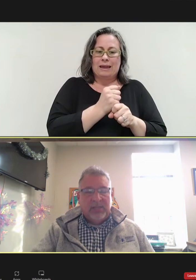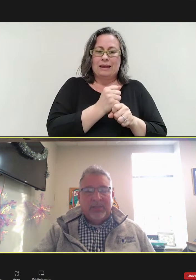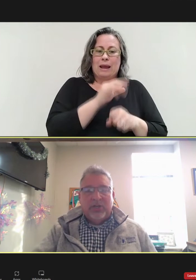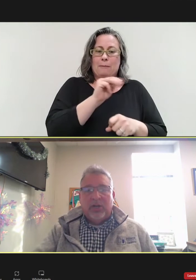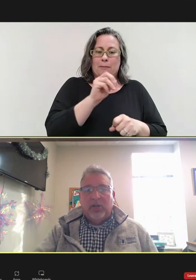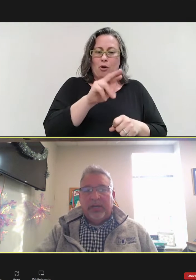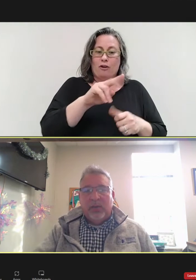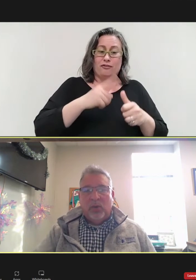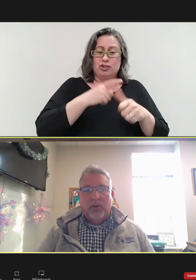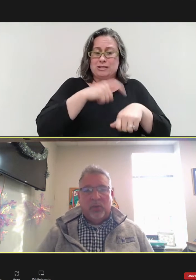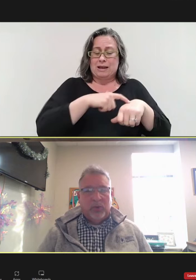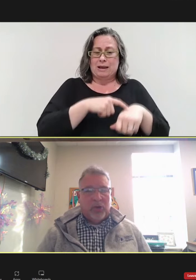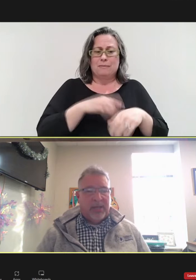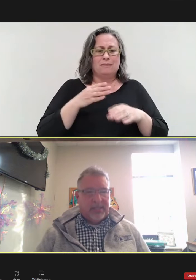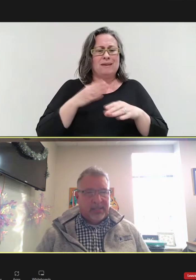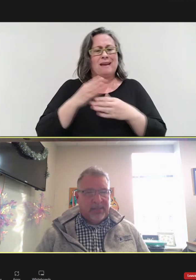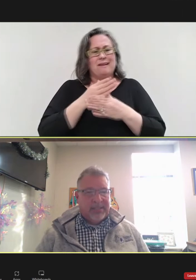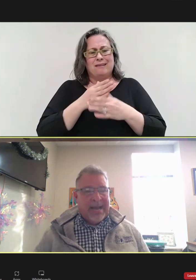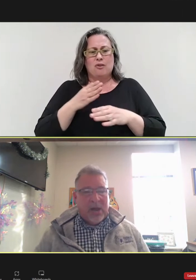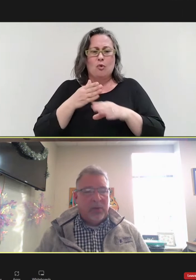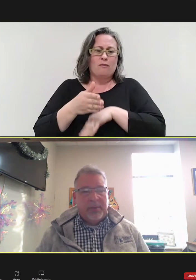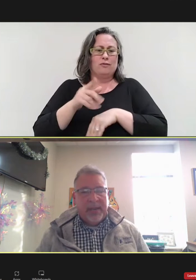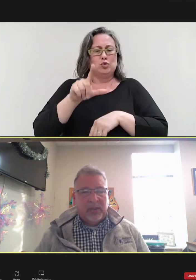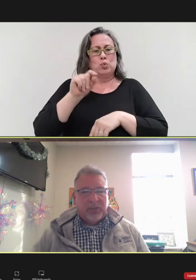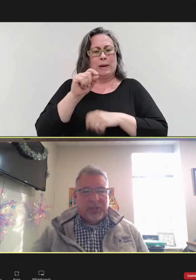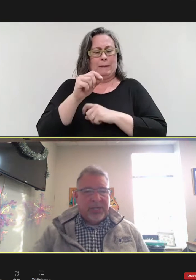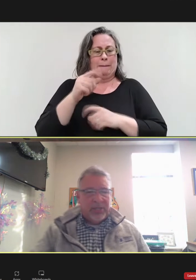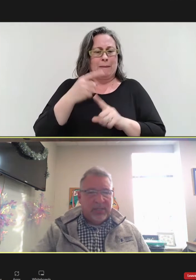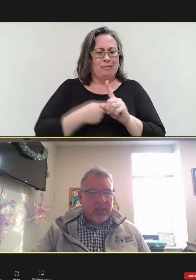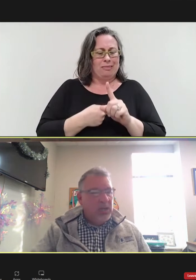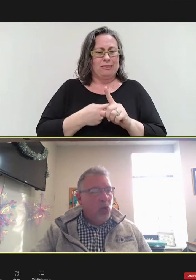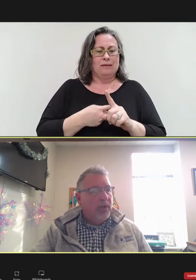So, we started looking what are the root causes of this and how can we make those changes? One